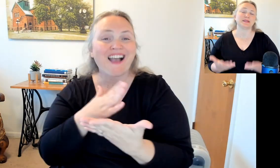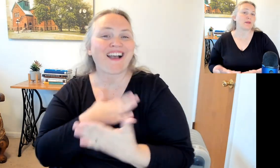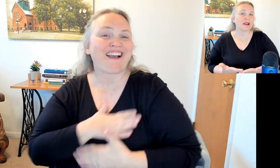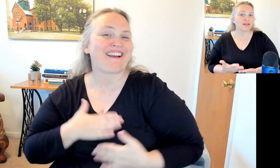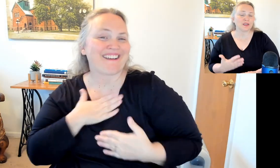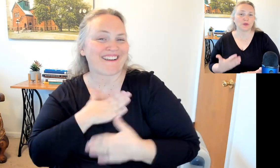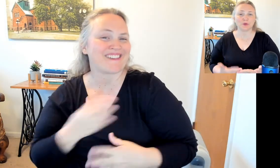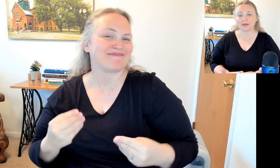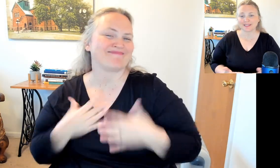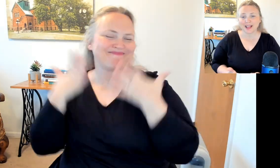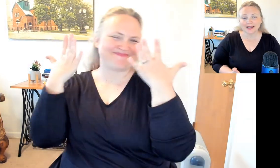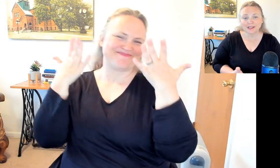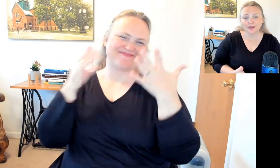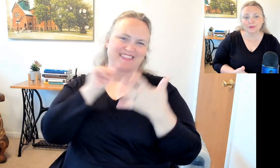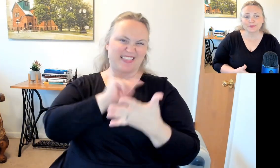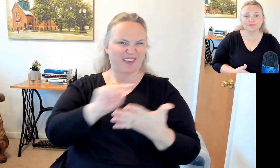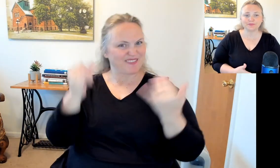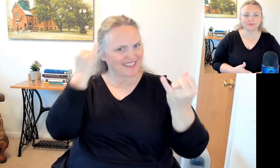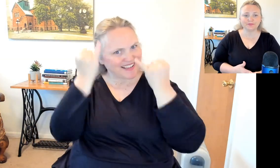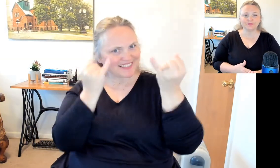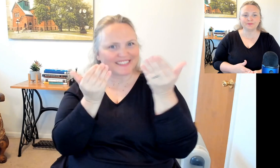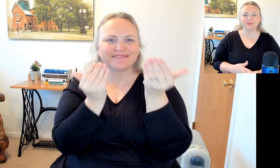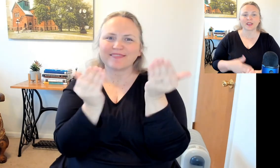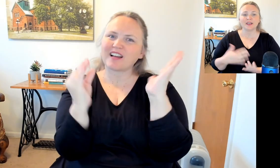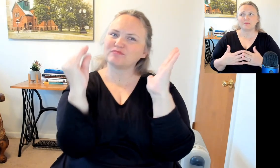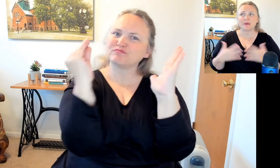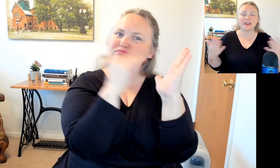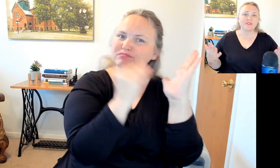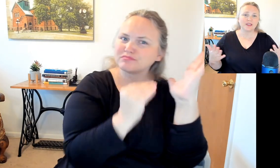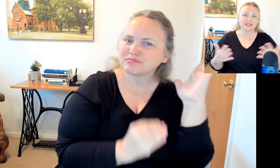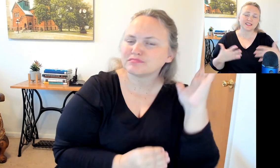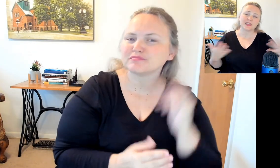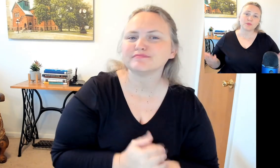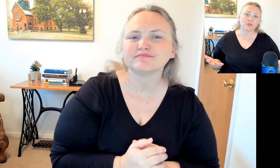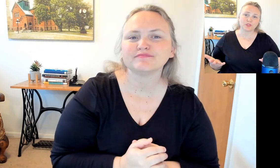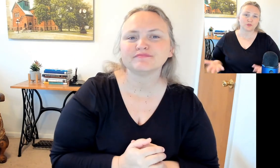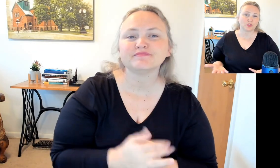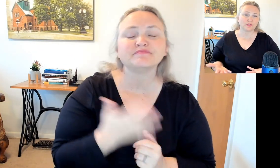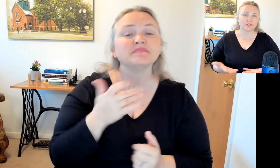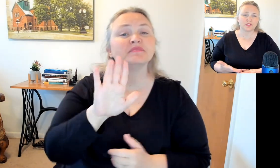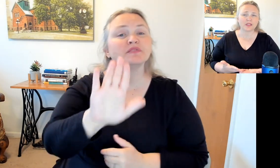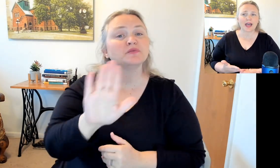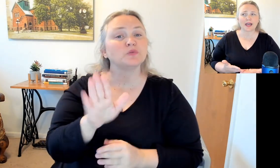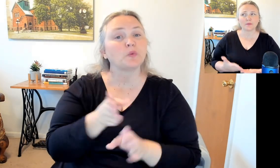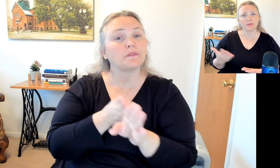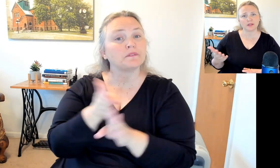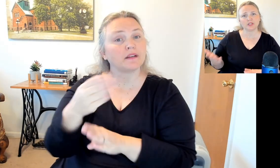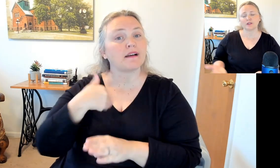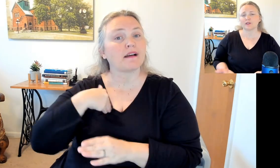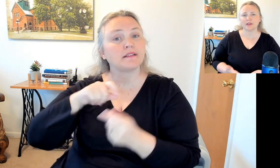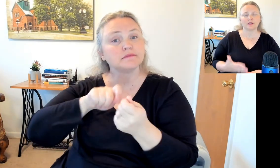inspiring you or exciting you. Maybe even skim through some journals that publish in your field.